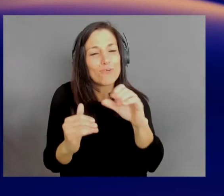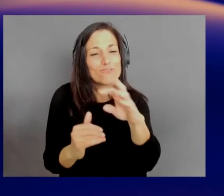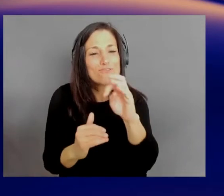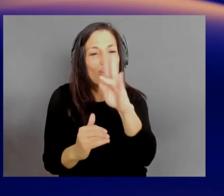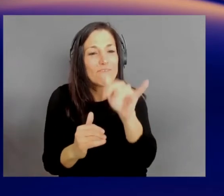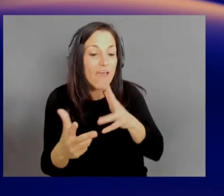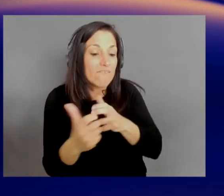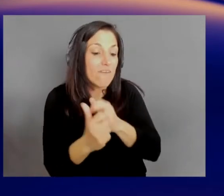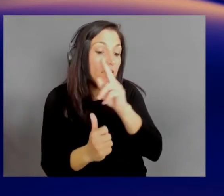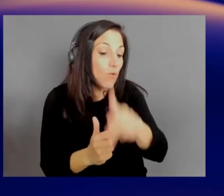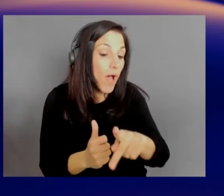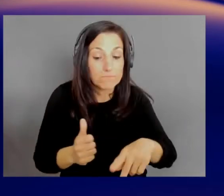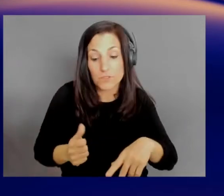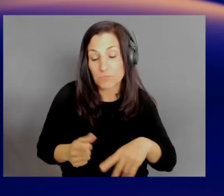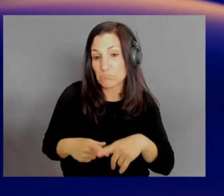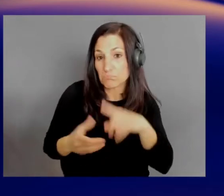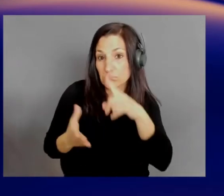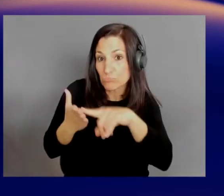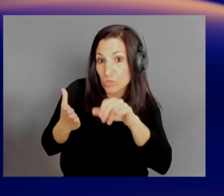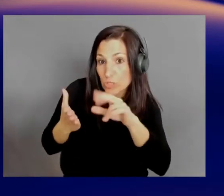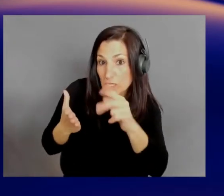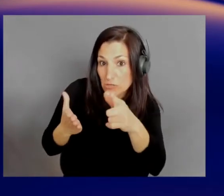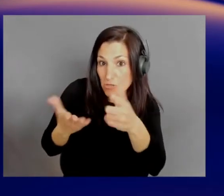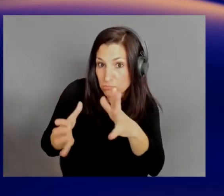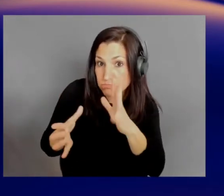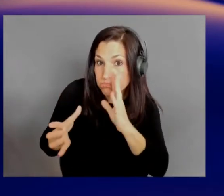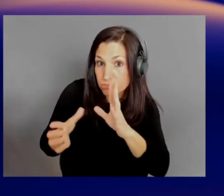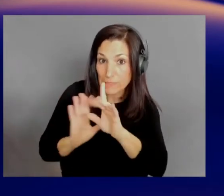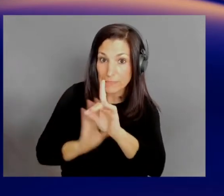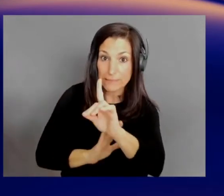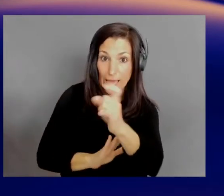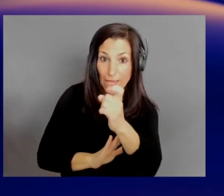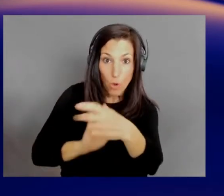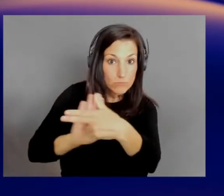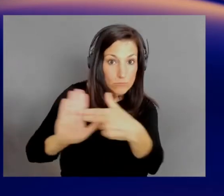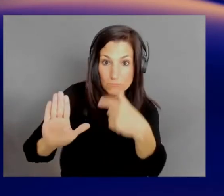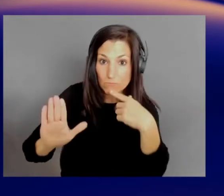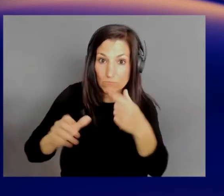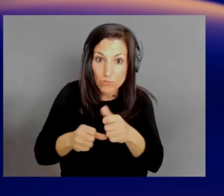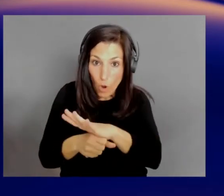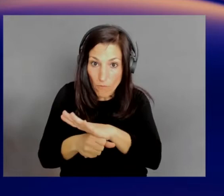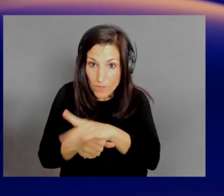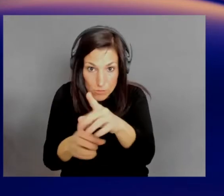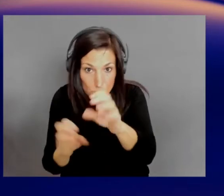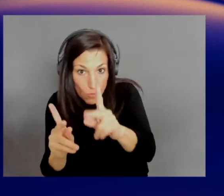"Are you doing okay? Do you need help?" So a lot of cool things you can do with two-way SMS.